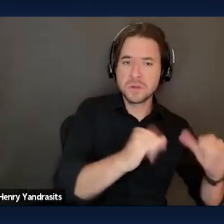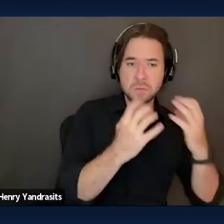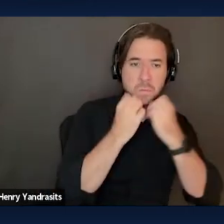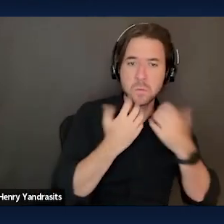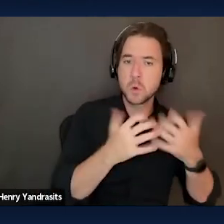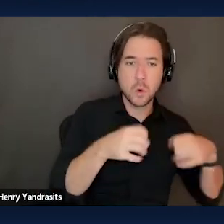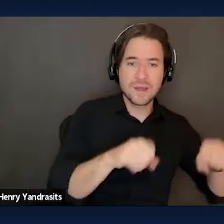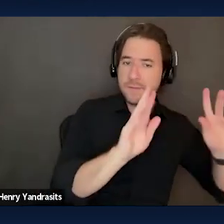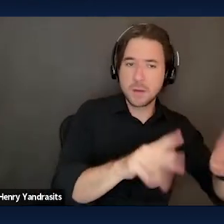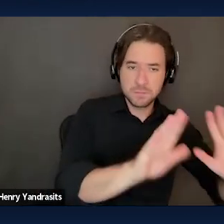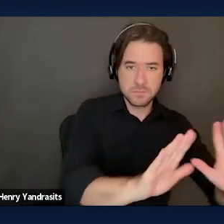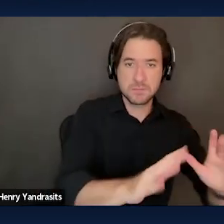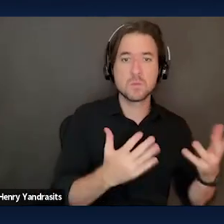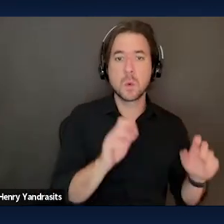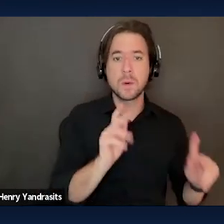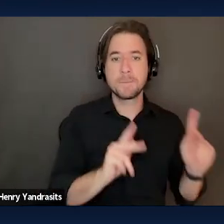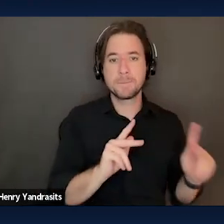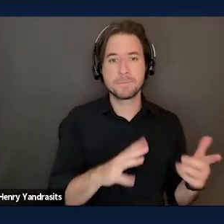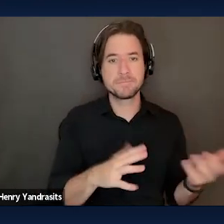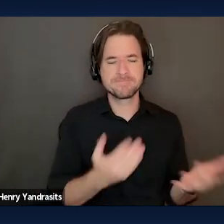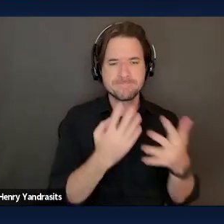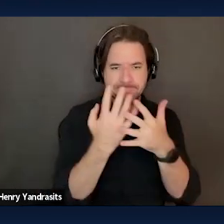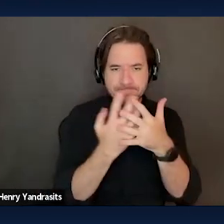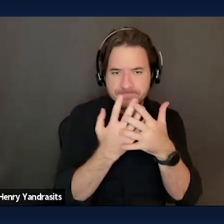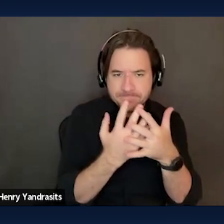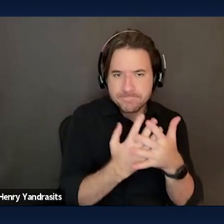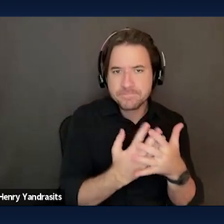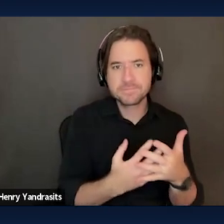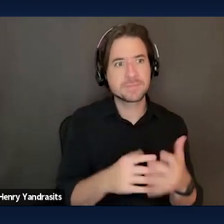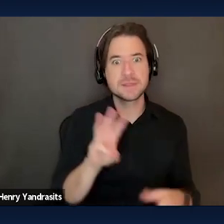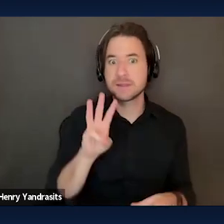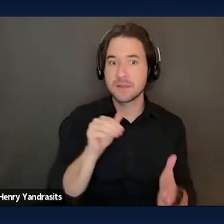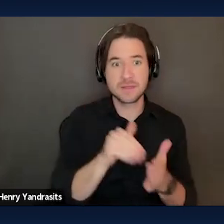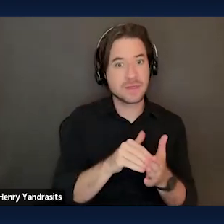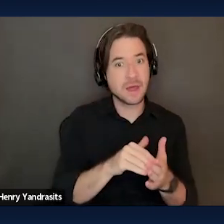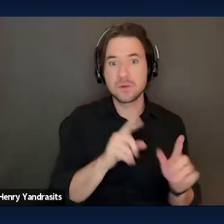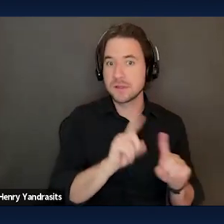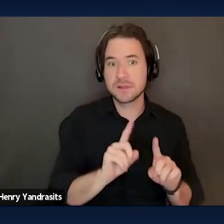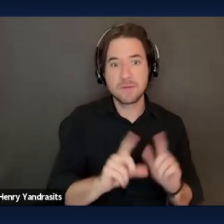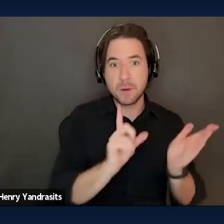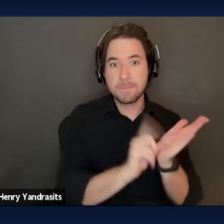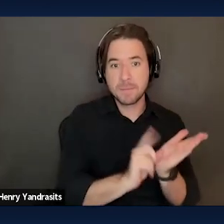We don't want people to be weeding through 6,000 citations.